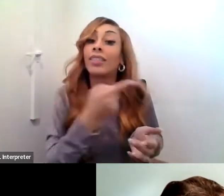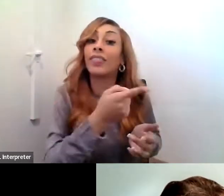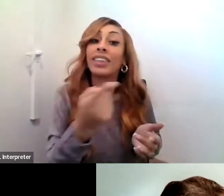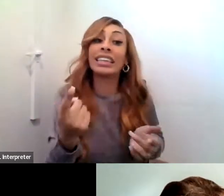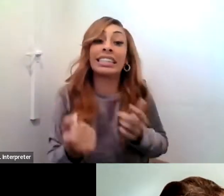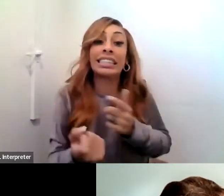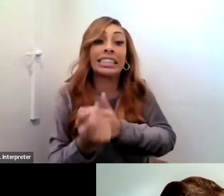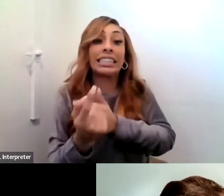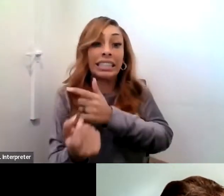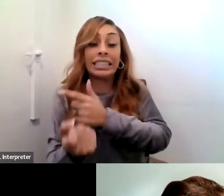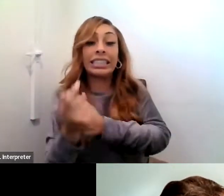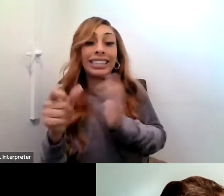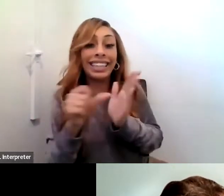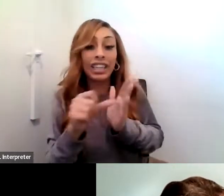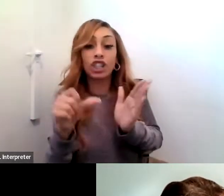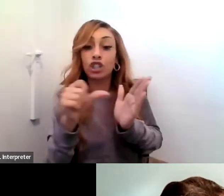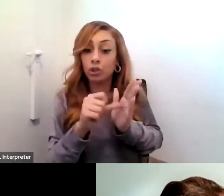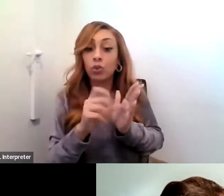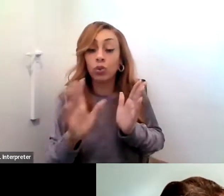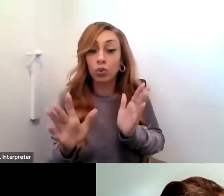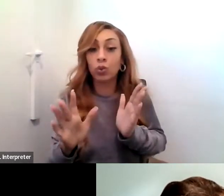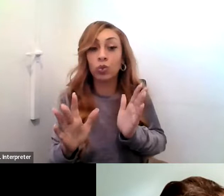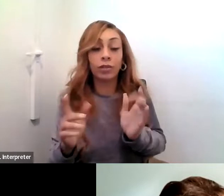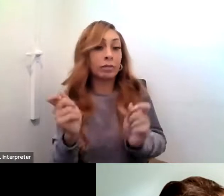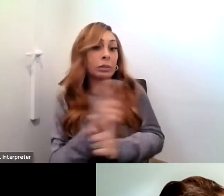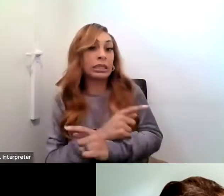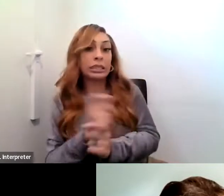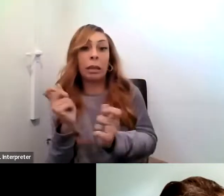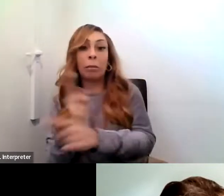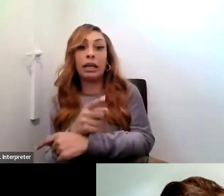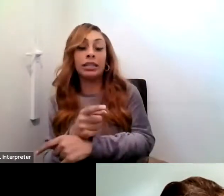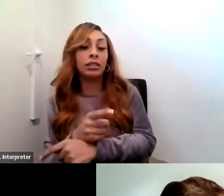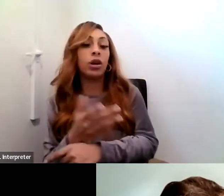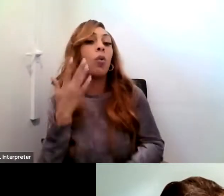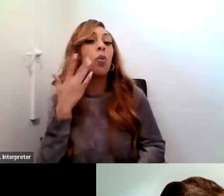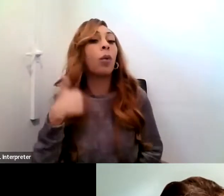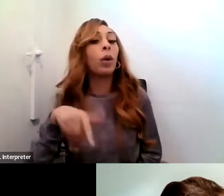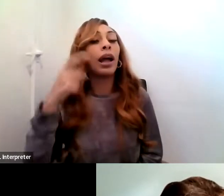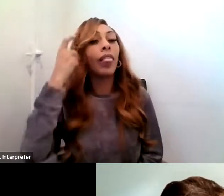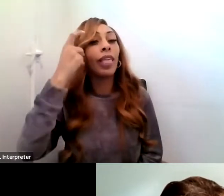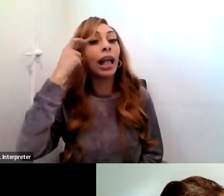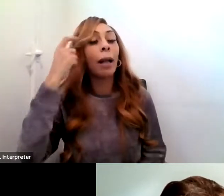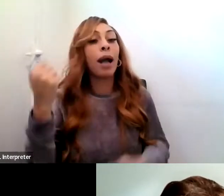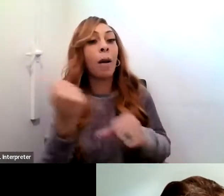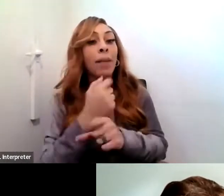and organisational detail are missed out when we're considering how we make digital work accessible,